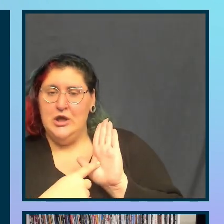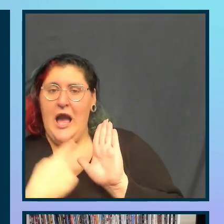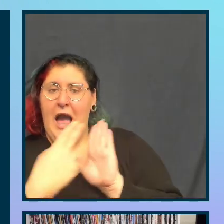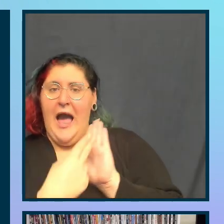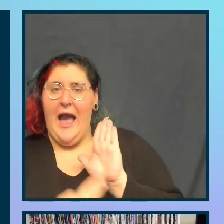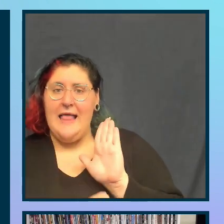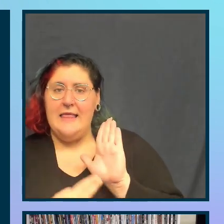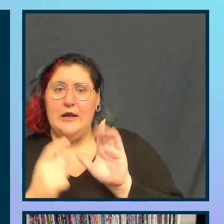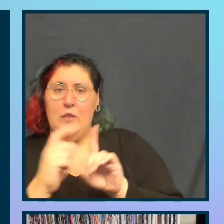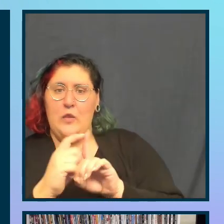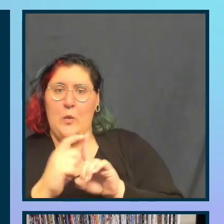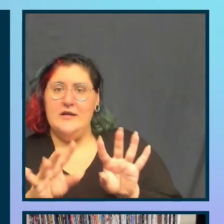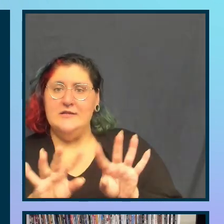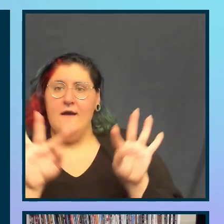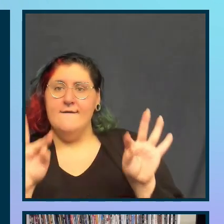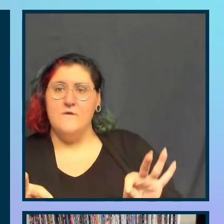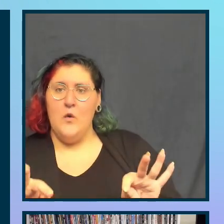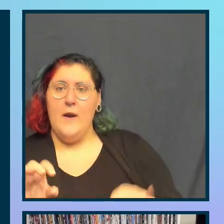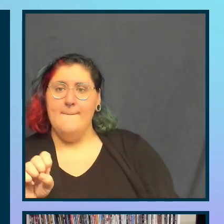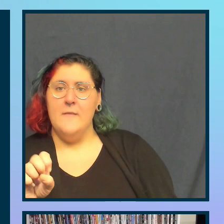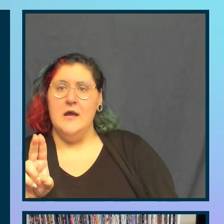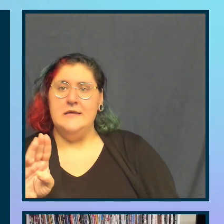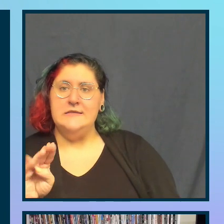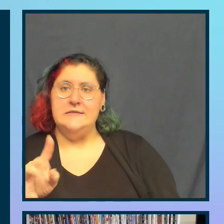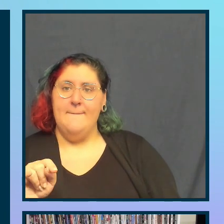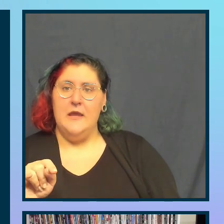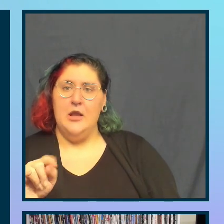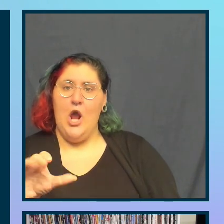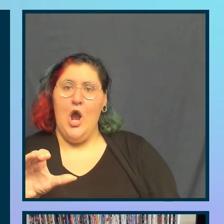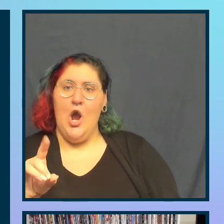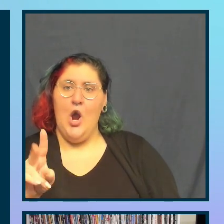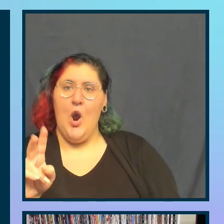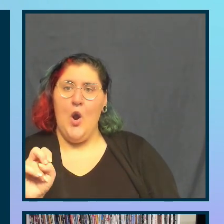It's visually grayed out with dark gray text indicating it's in a disabled state.